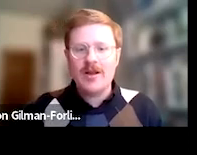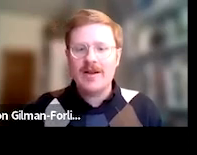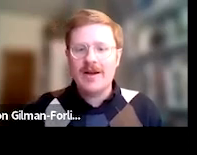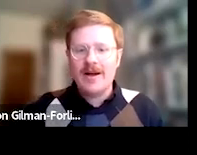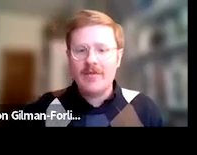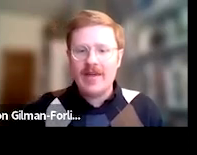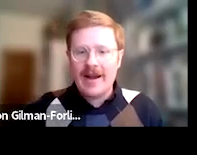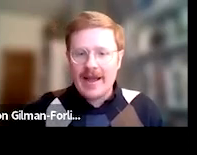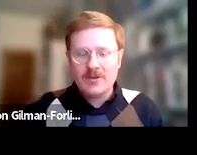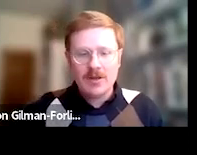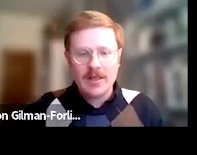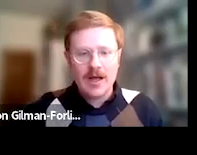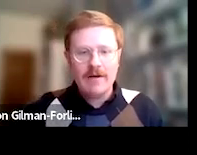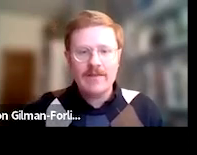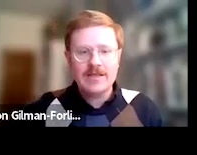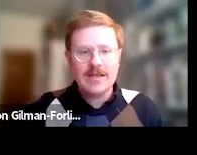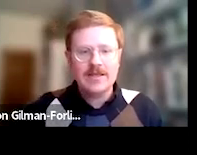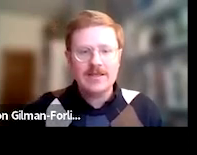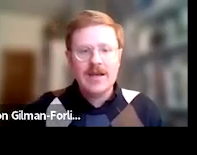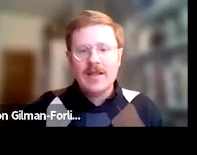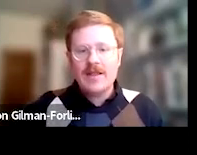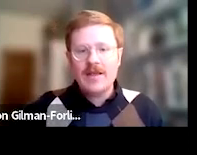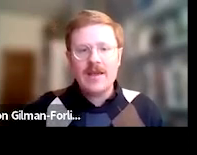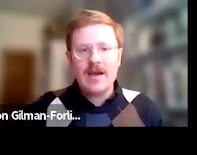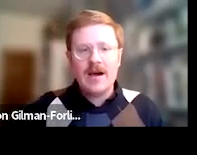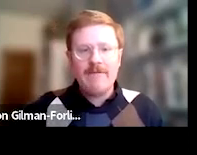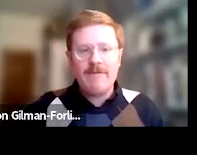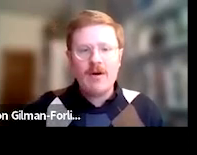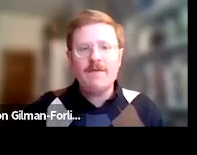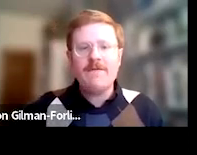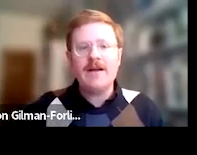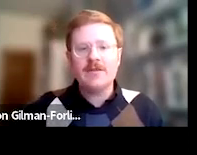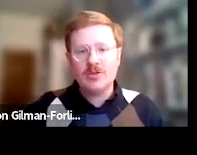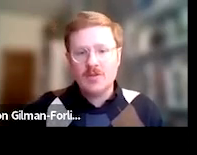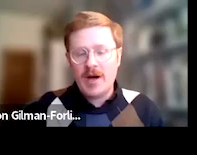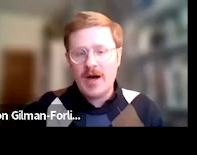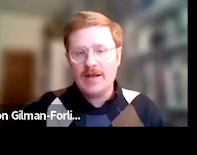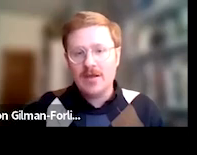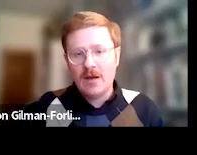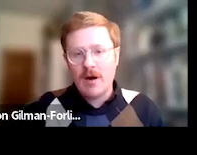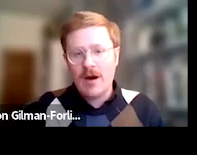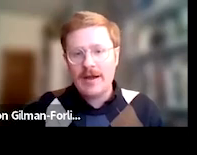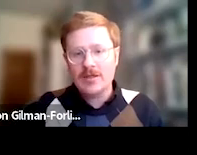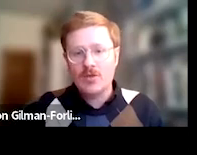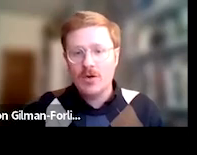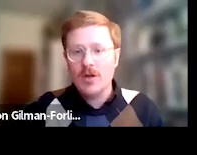one that I absolutely love. This is the Forum Fountain, which is behind Dunbar High School.